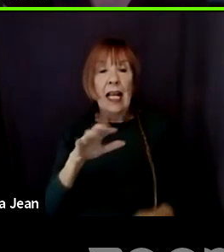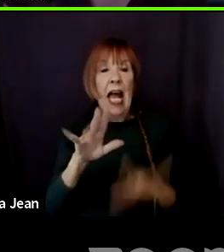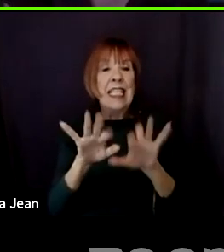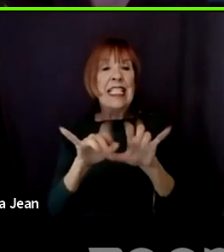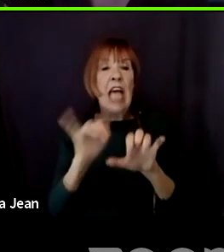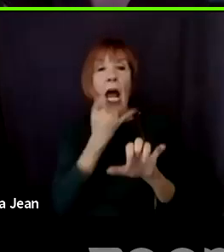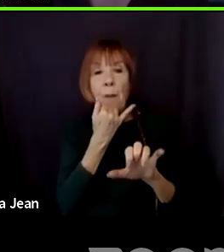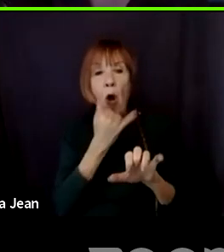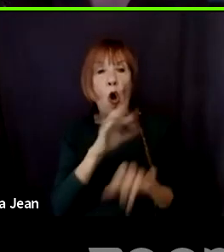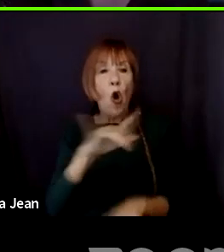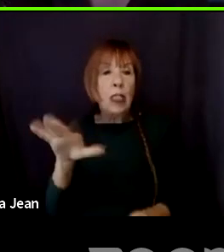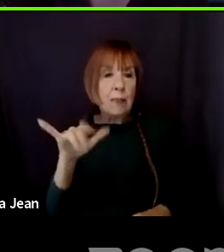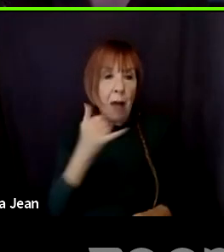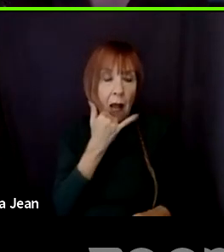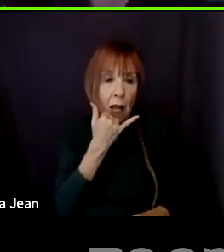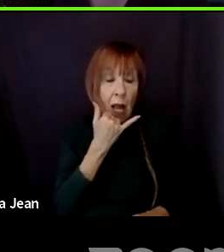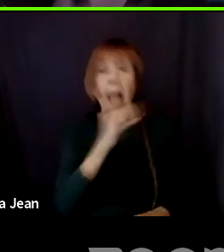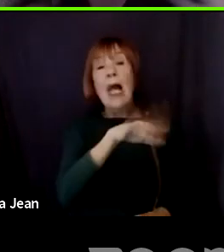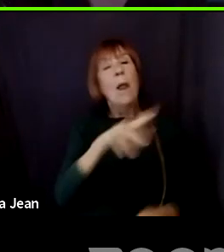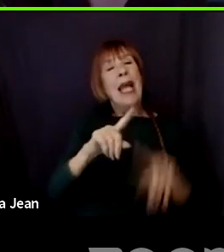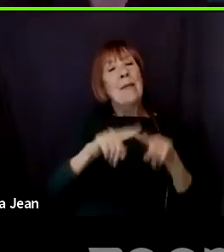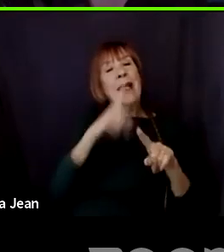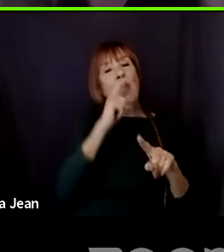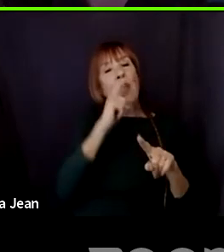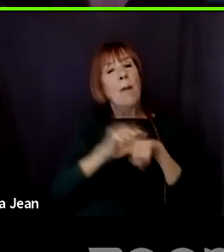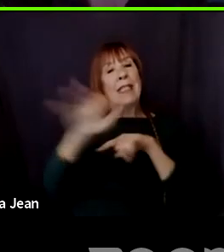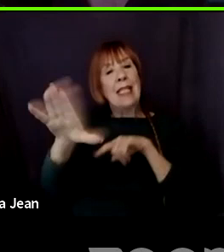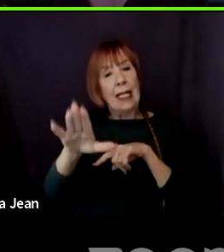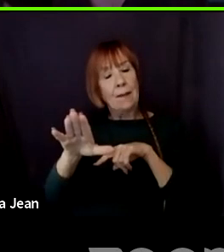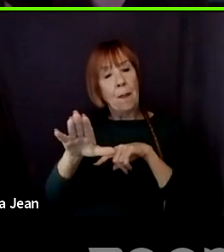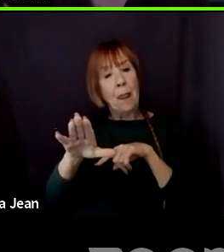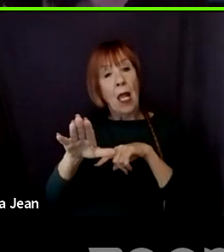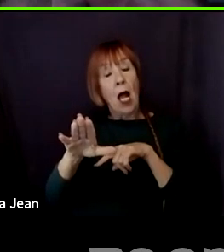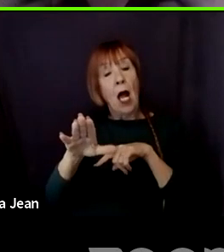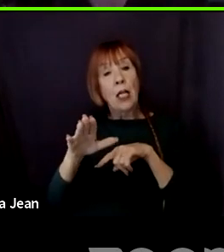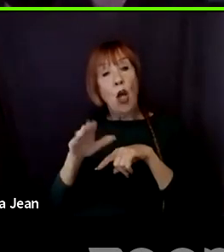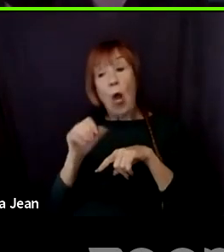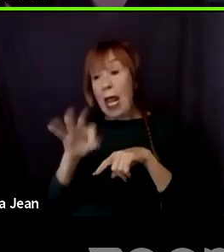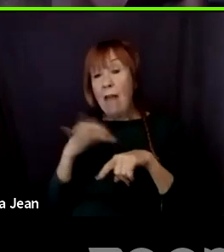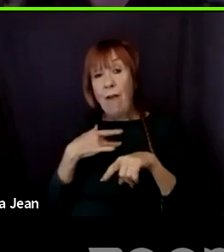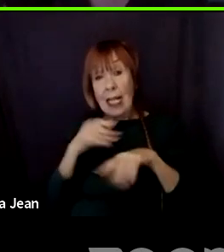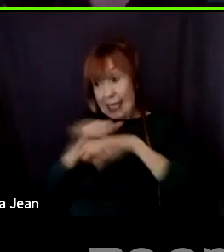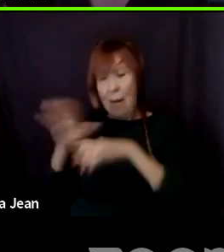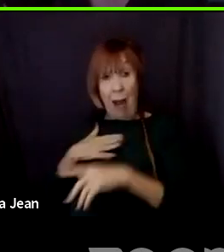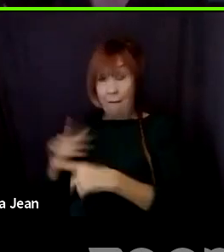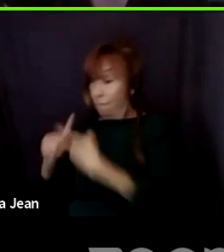if I'm sending it to close friends, where I want a lot of story and creative feedback